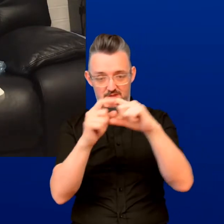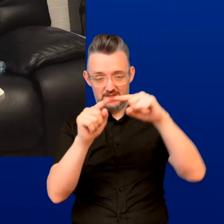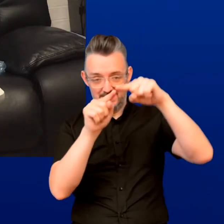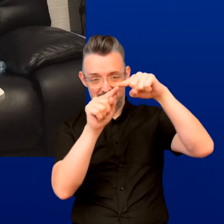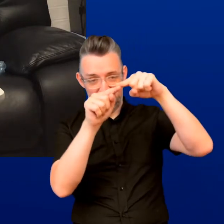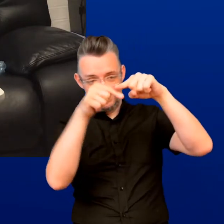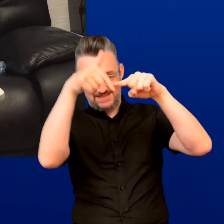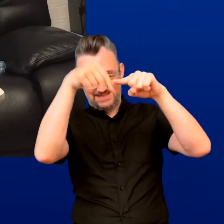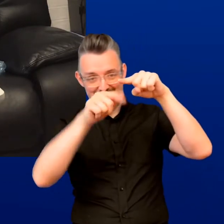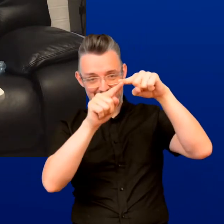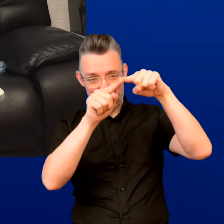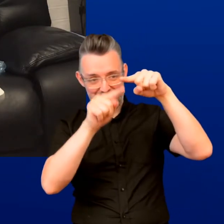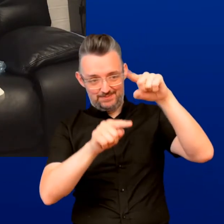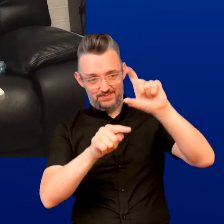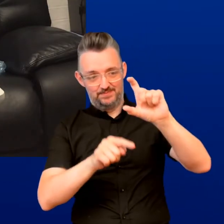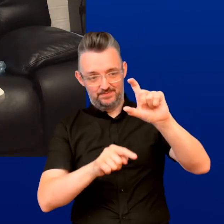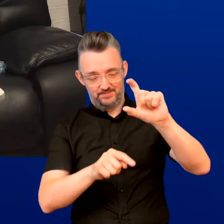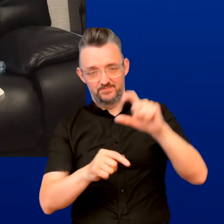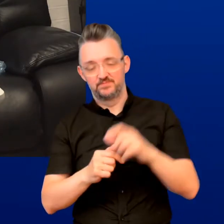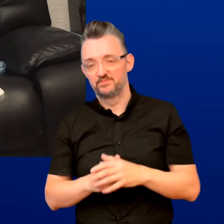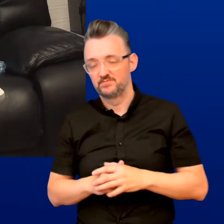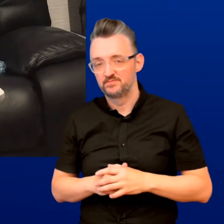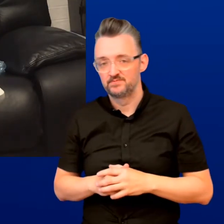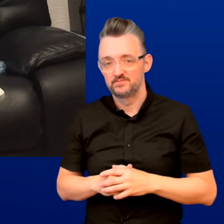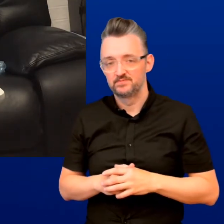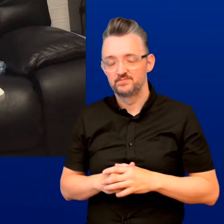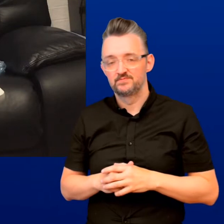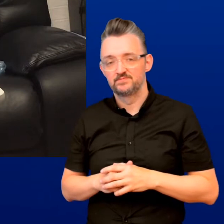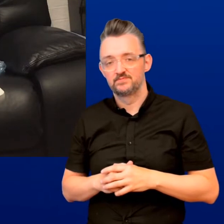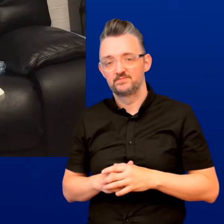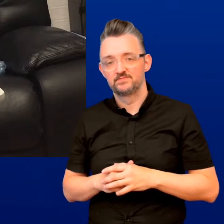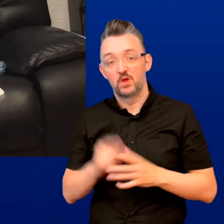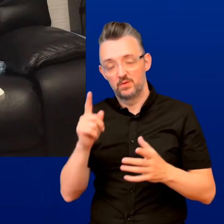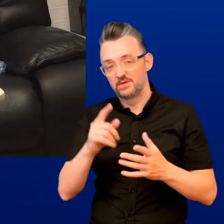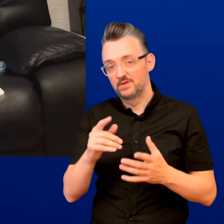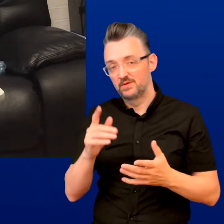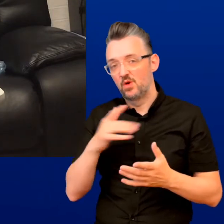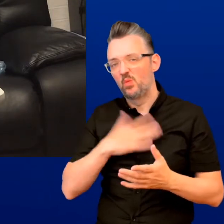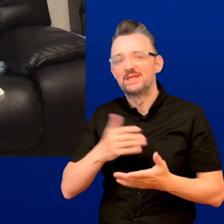deep I want the stencil to be. Now, to save time, I'll show you I've